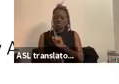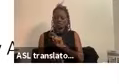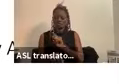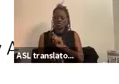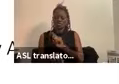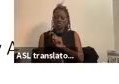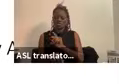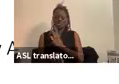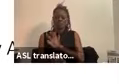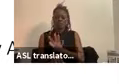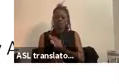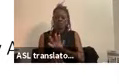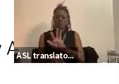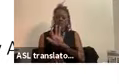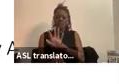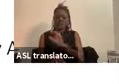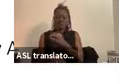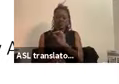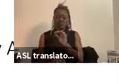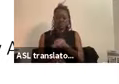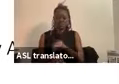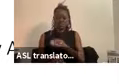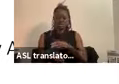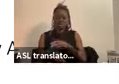percent of the total cases have been post vaccination cases.